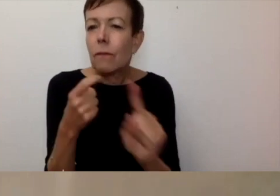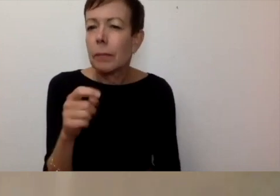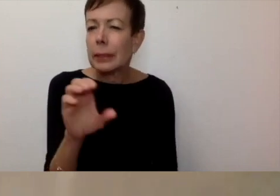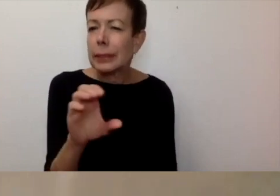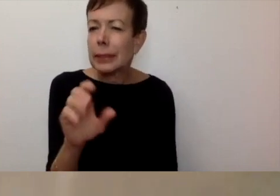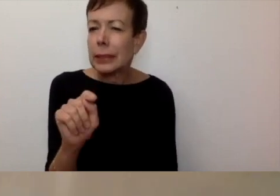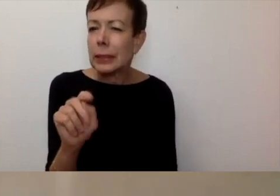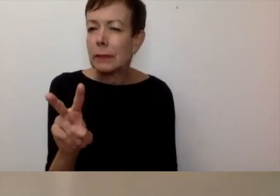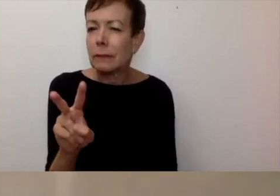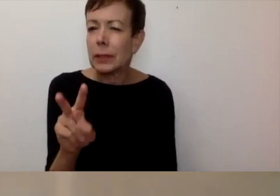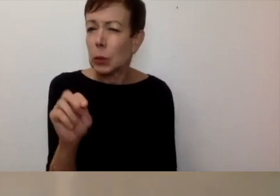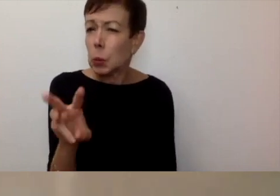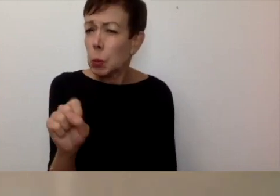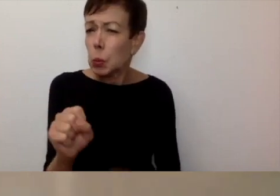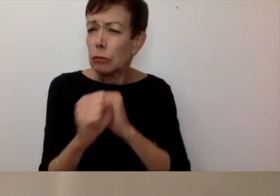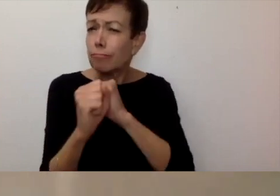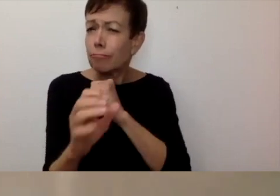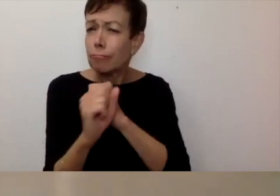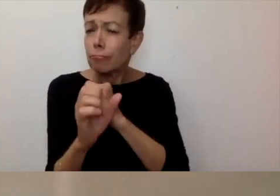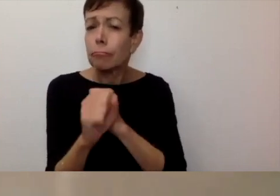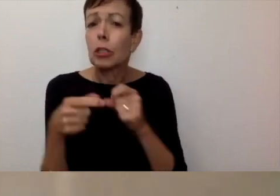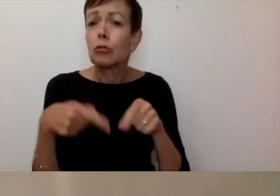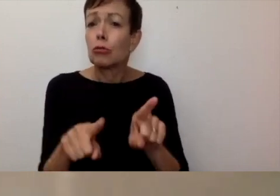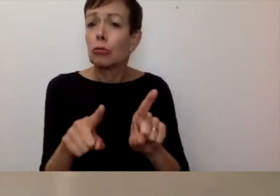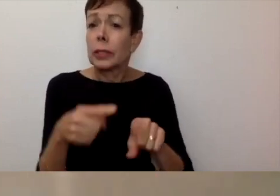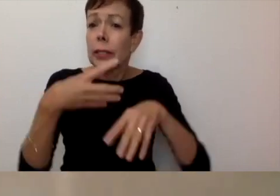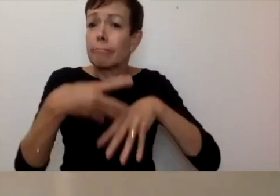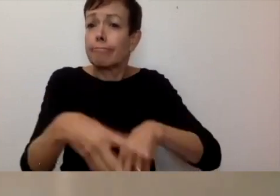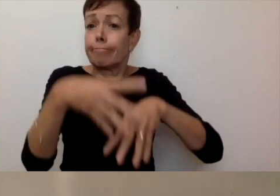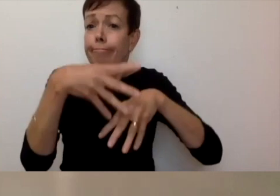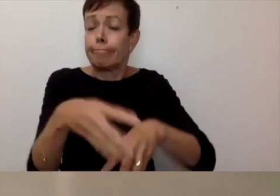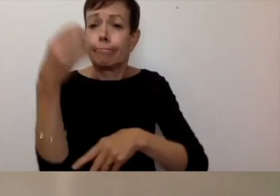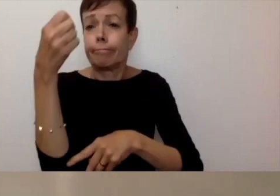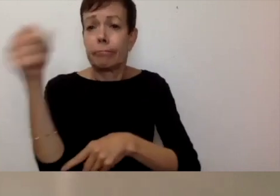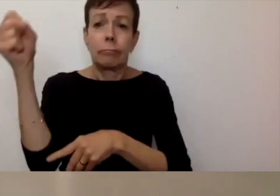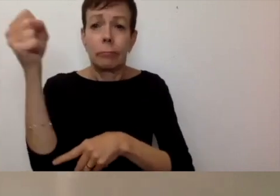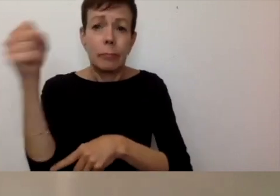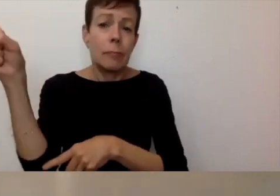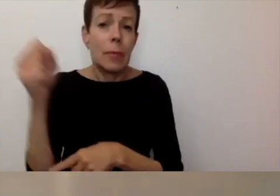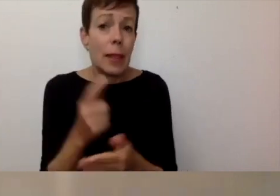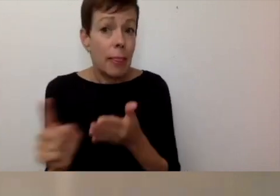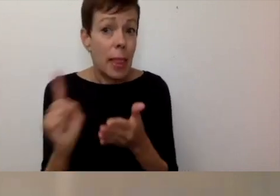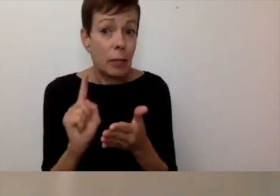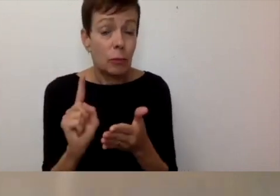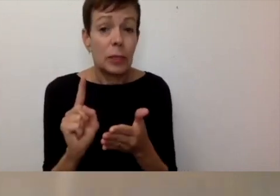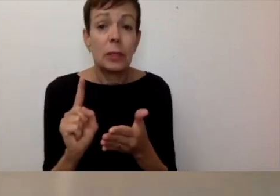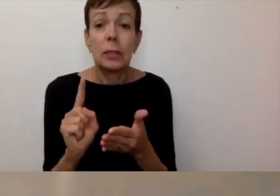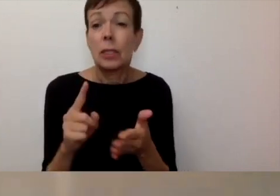during one of the the demonstration in montreal last week so it hasn't reached so much the mainstream but